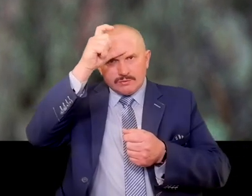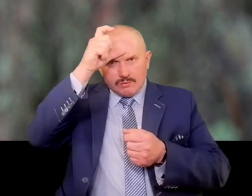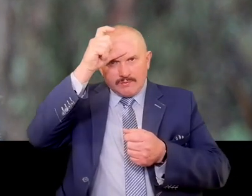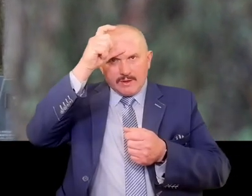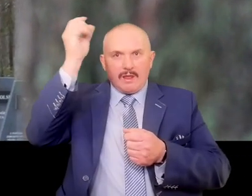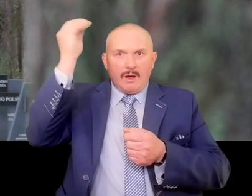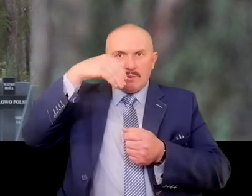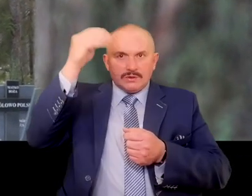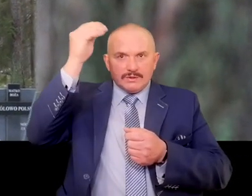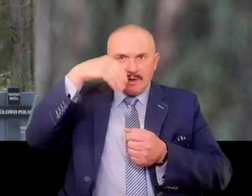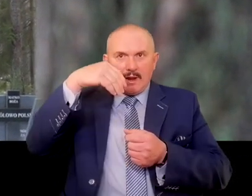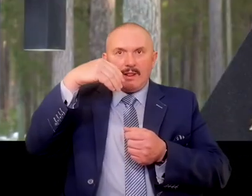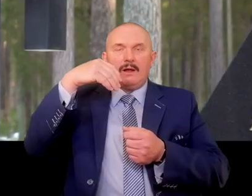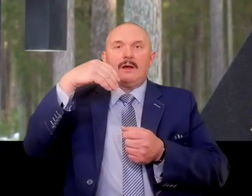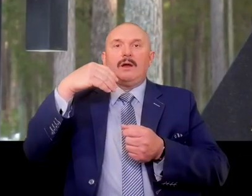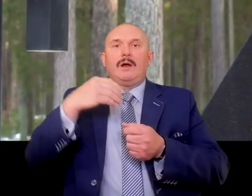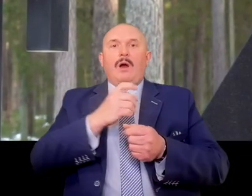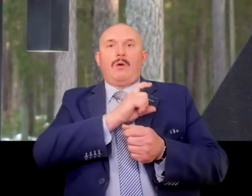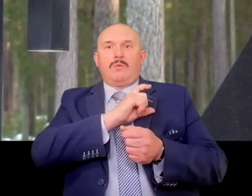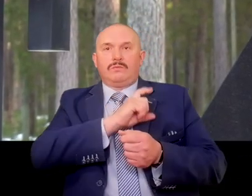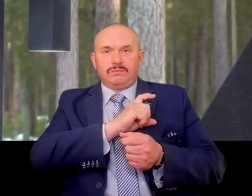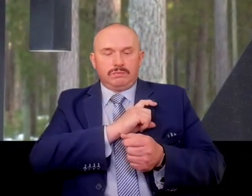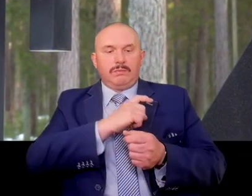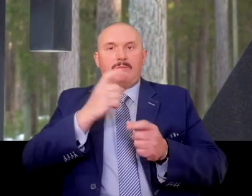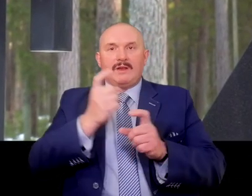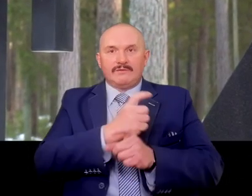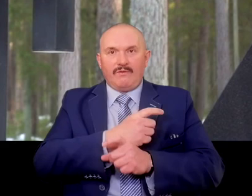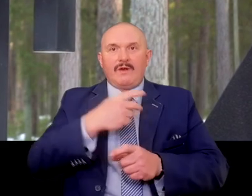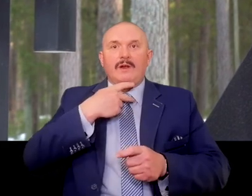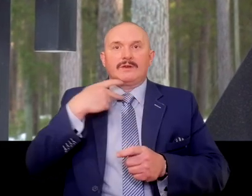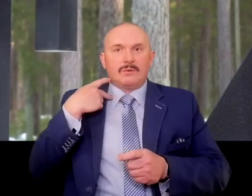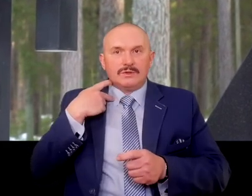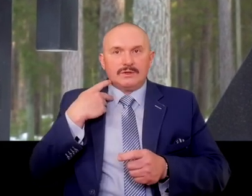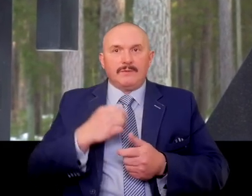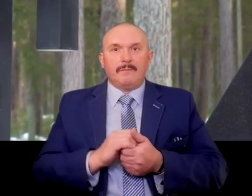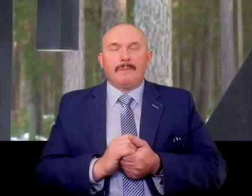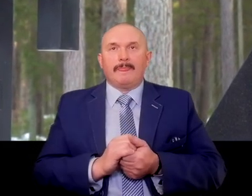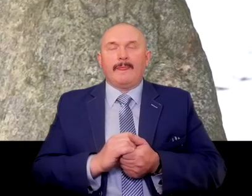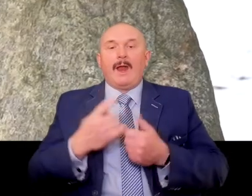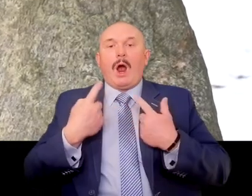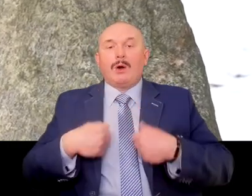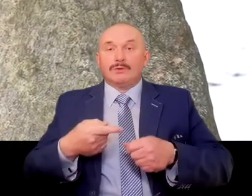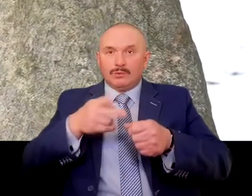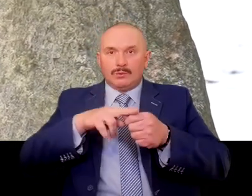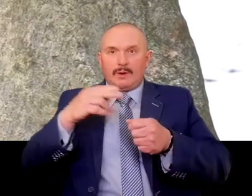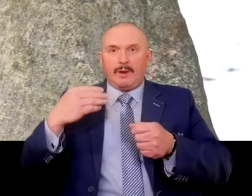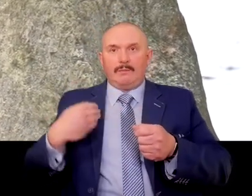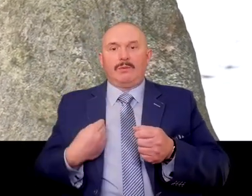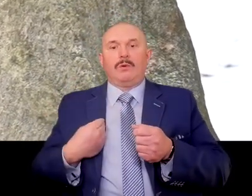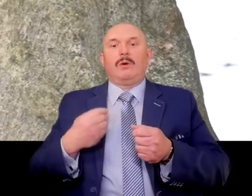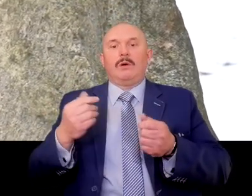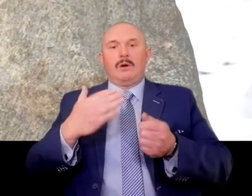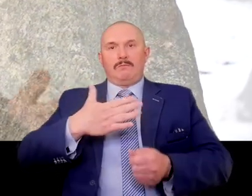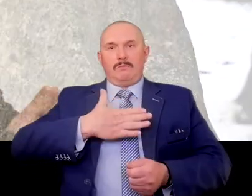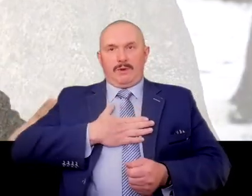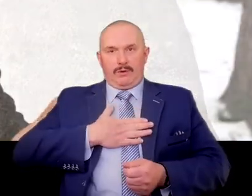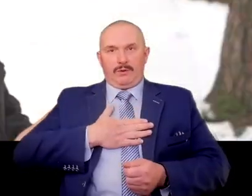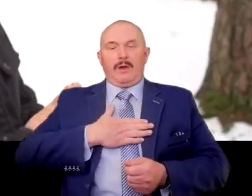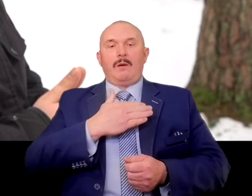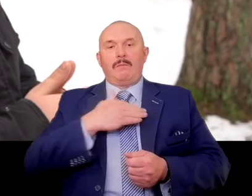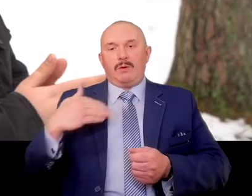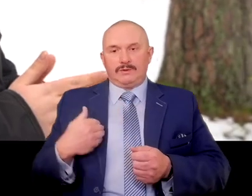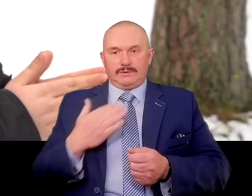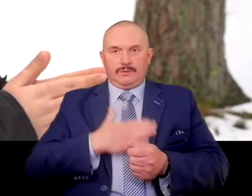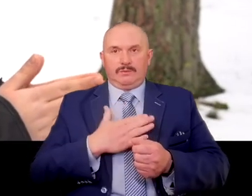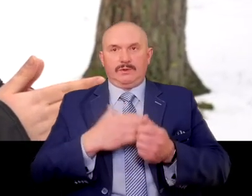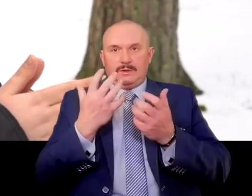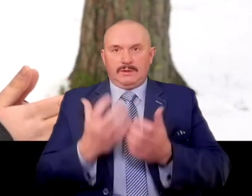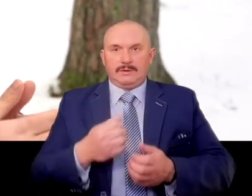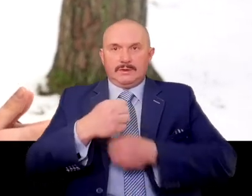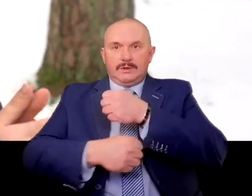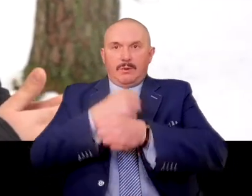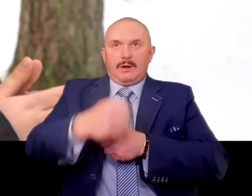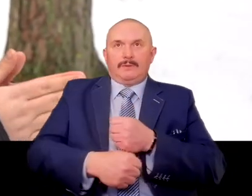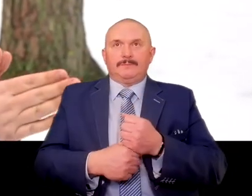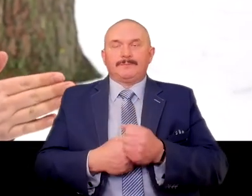teachers, civil servants, priests, people who were in favor of Polishness of the lands later included into the territory of the German Reich.